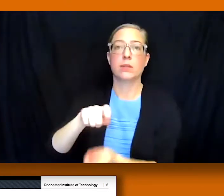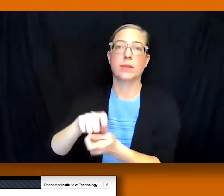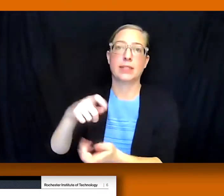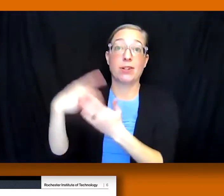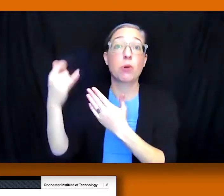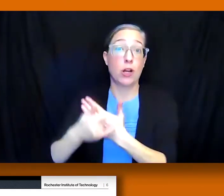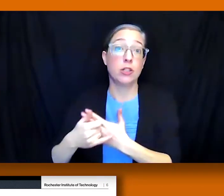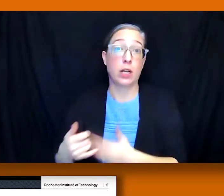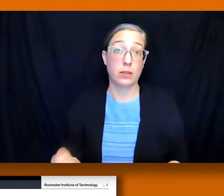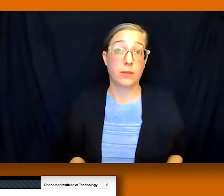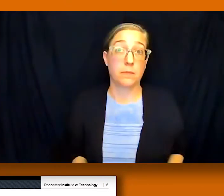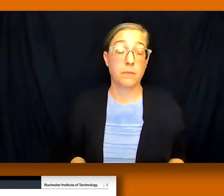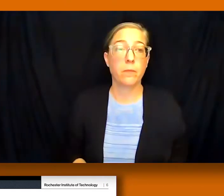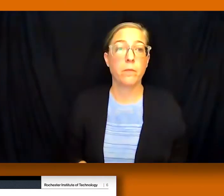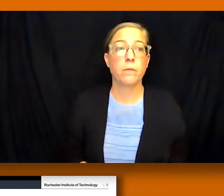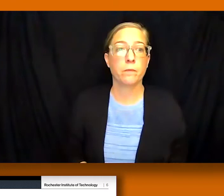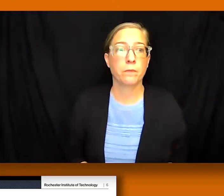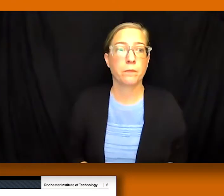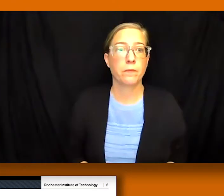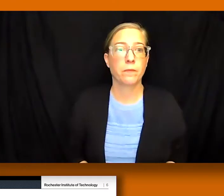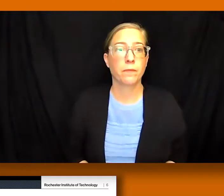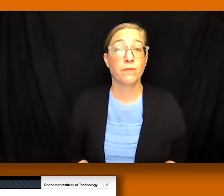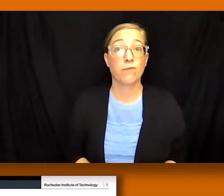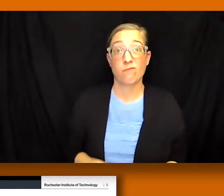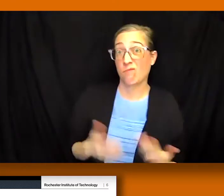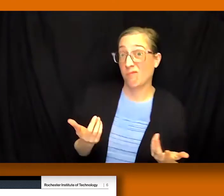In a substantive or measurable way.